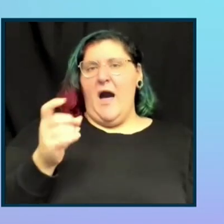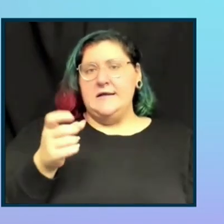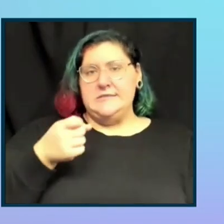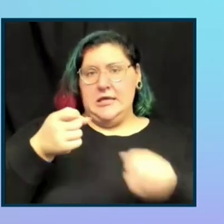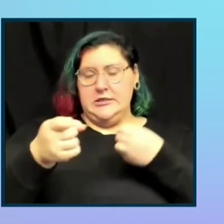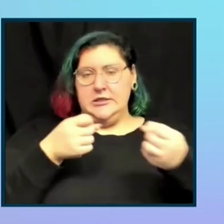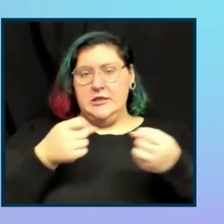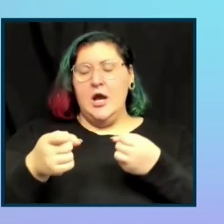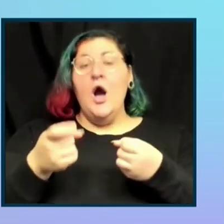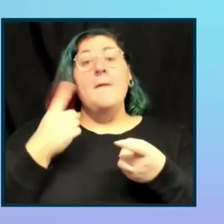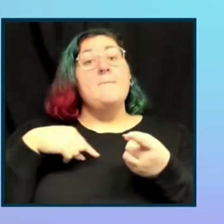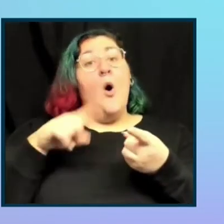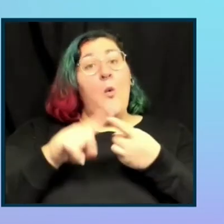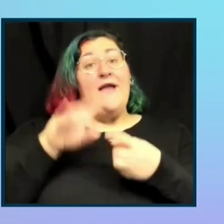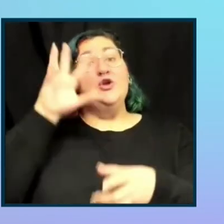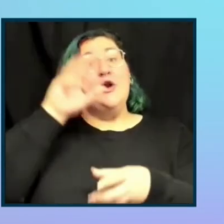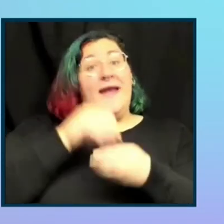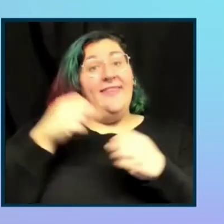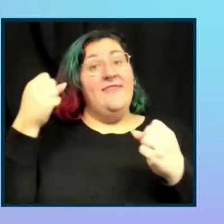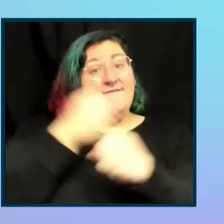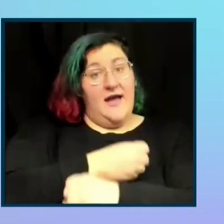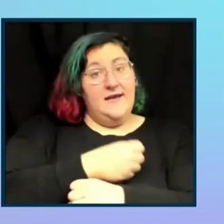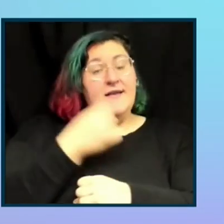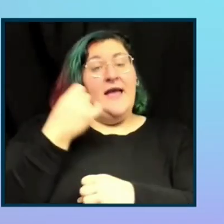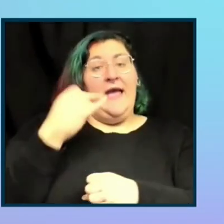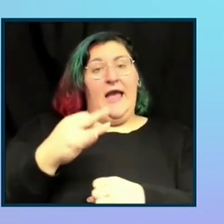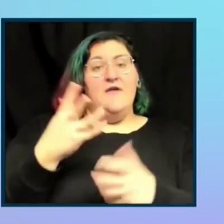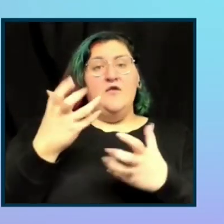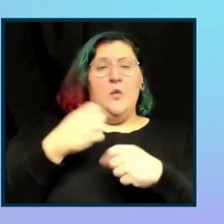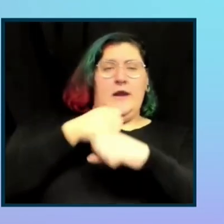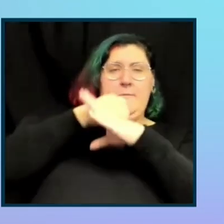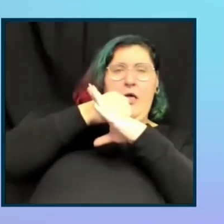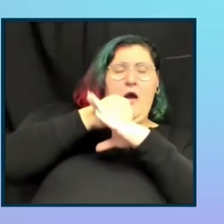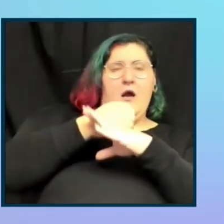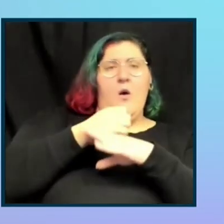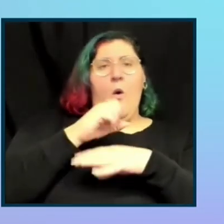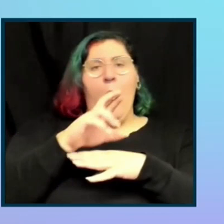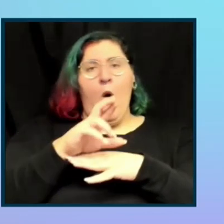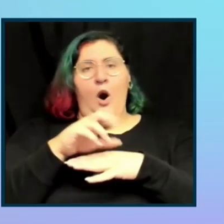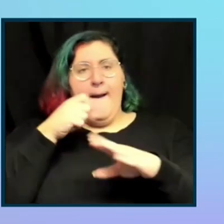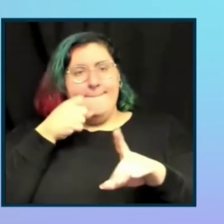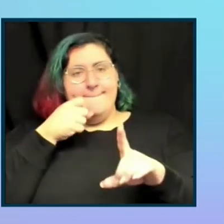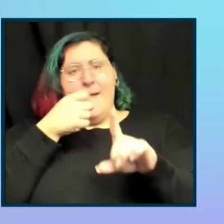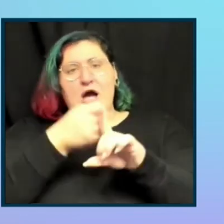thing was actually pretty easy to pick up. But no game... I've only played one game that's fully accessible